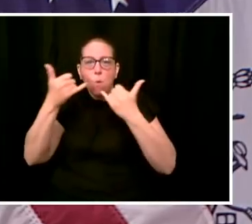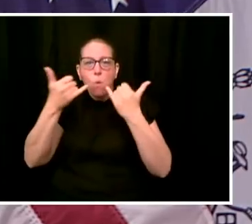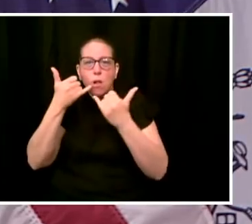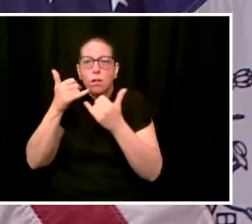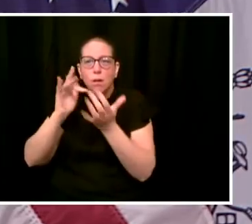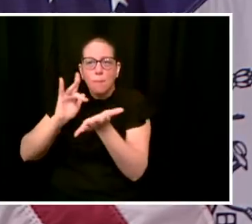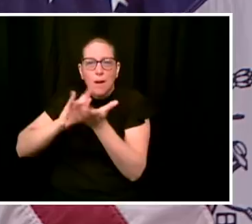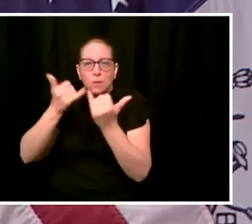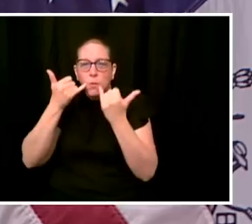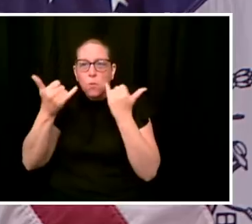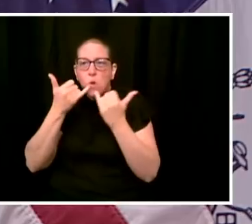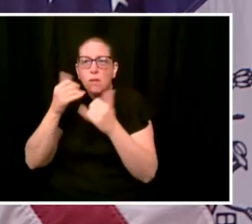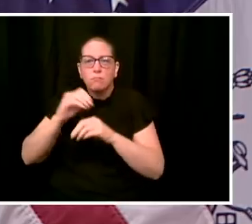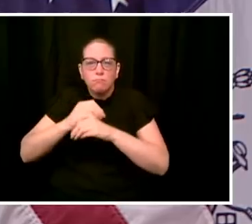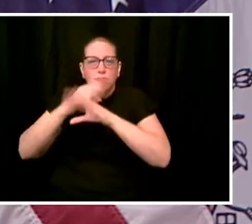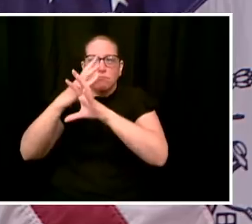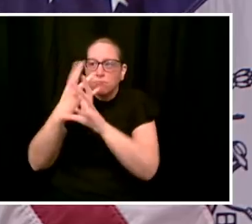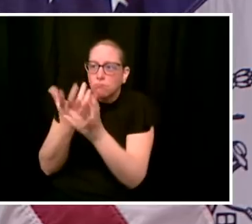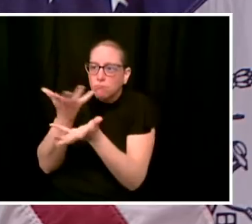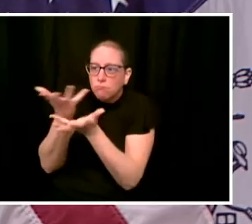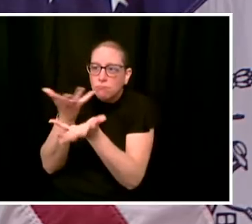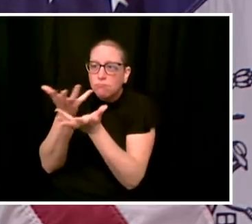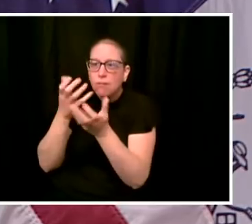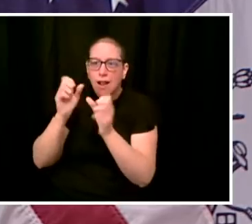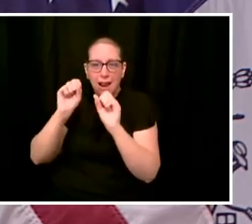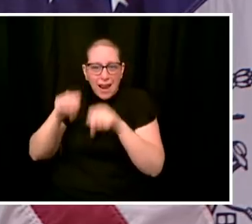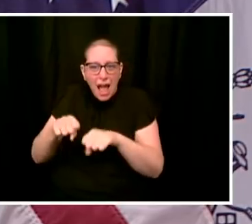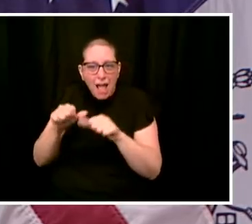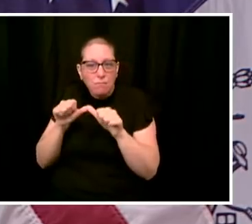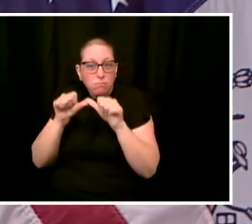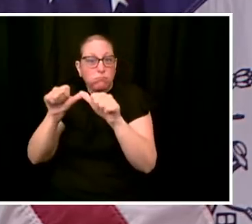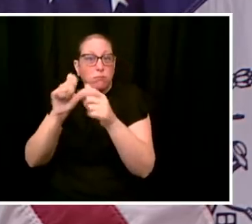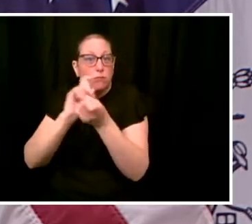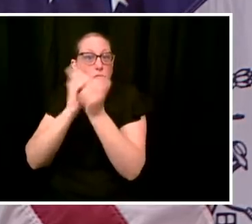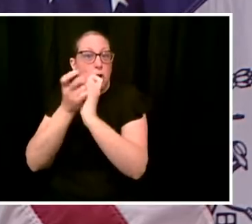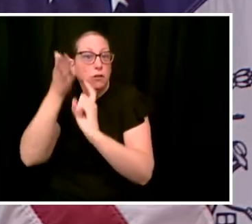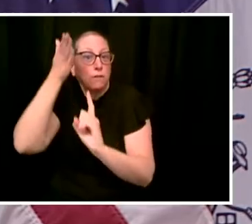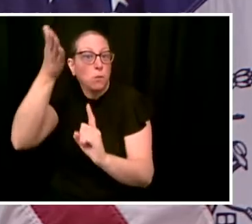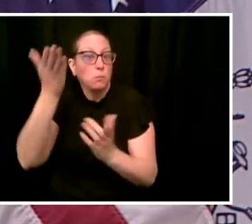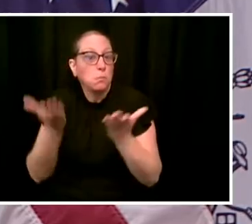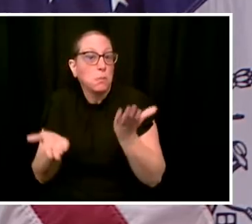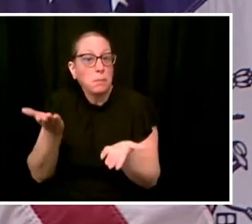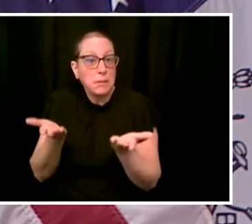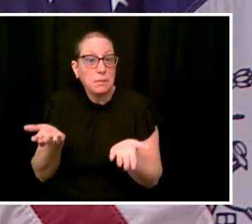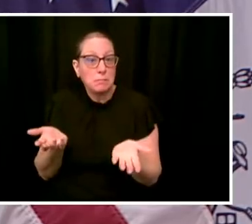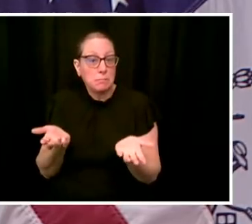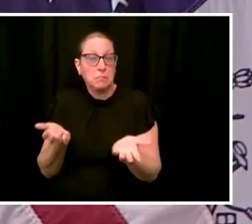THAT ARE USING TELEMEDICINE. THAT WILL BE A FUTURE DECISION